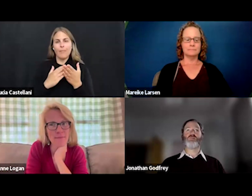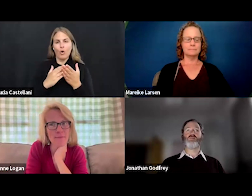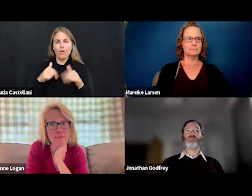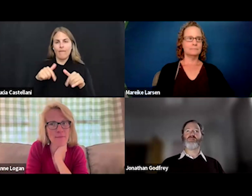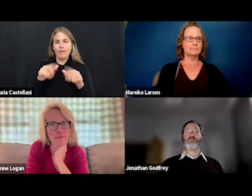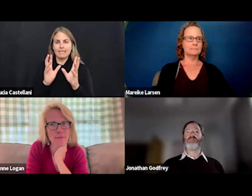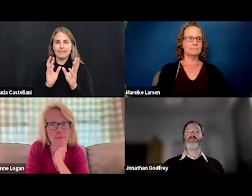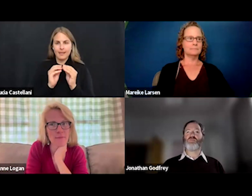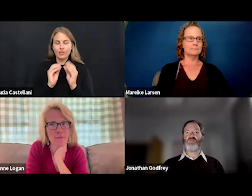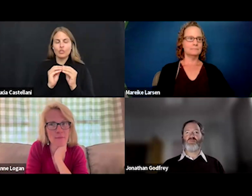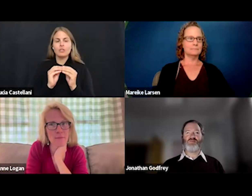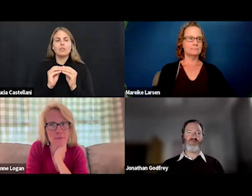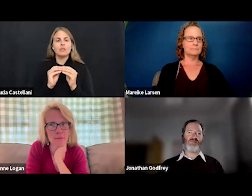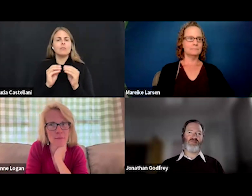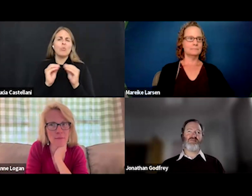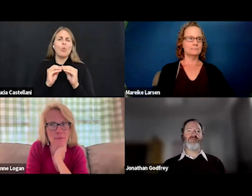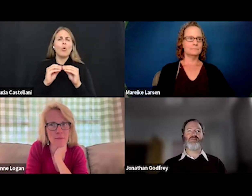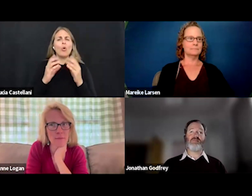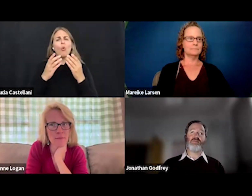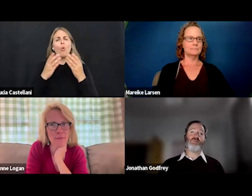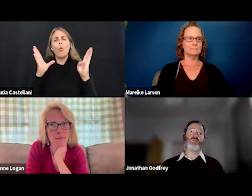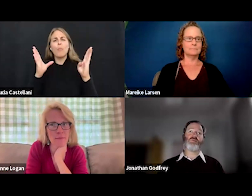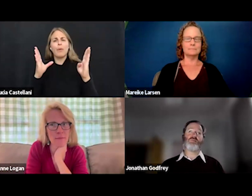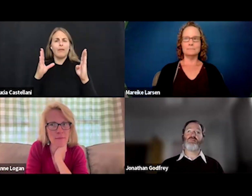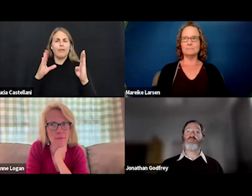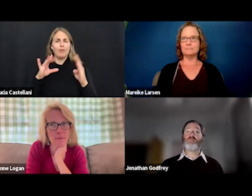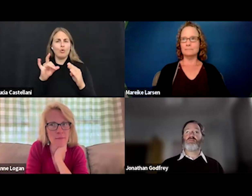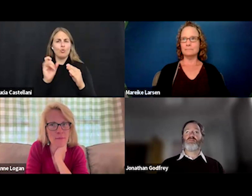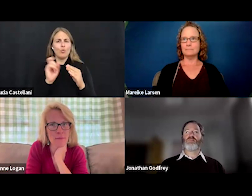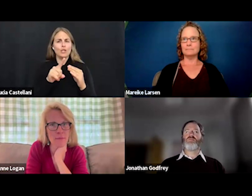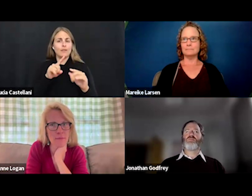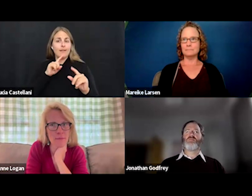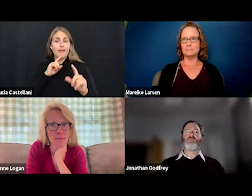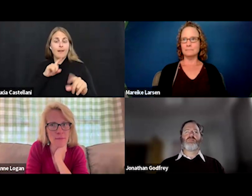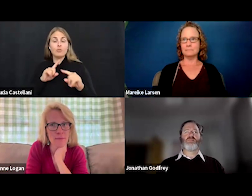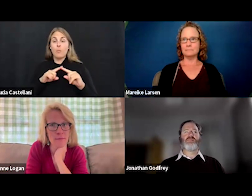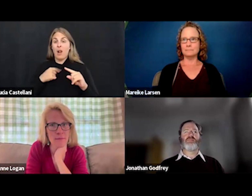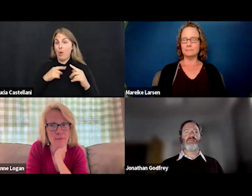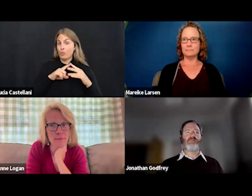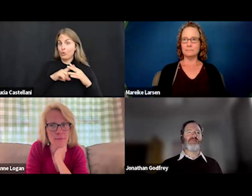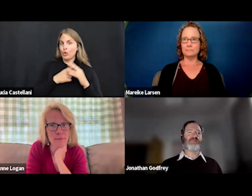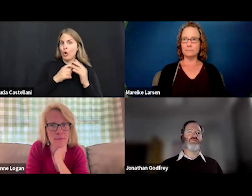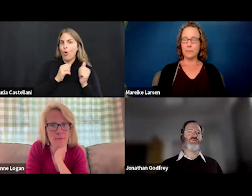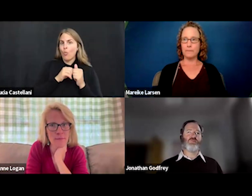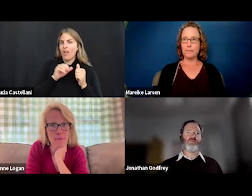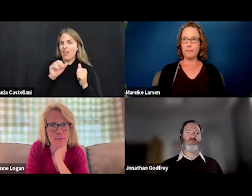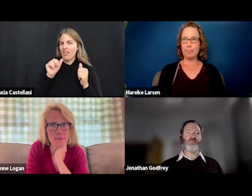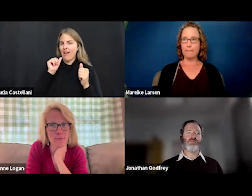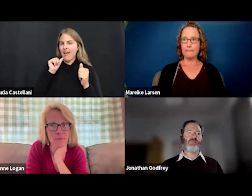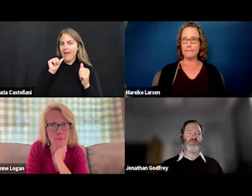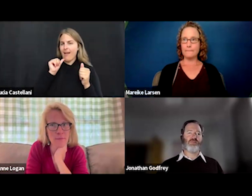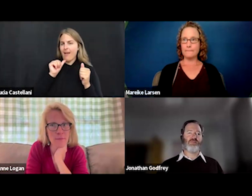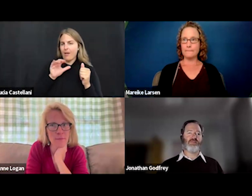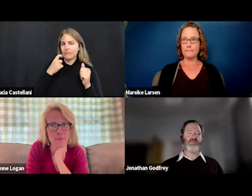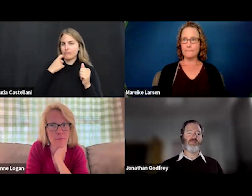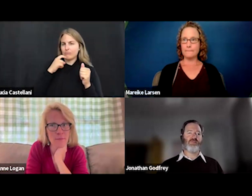which is the more open Q&A. But let's start with the question that Anne asked about the use of AI.